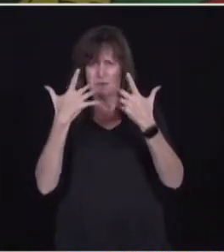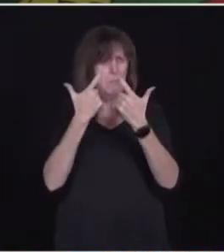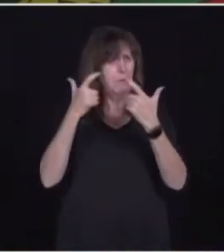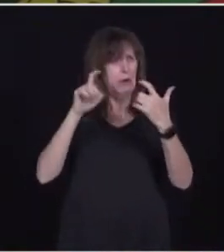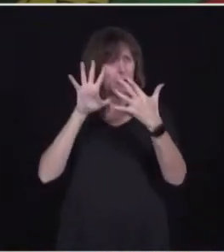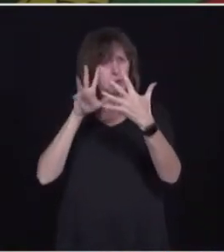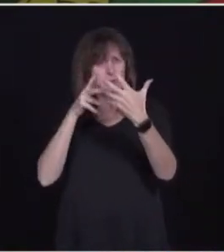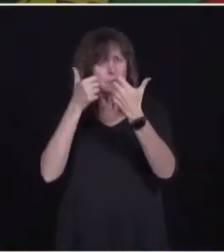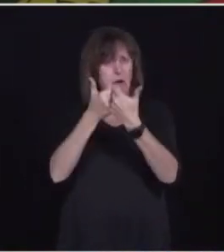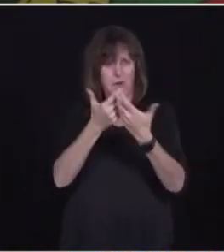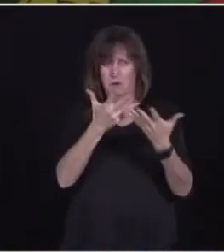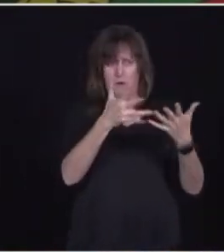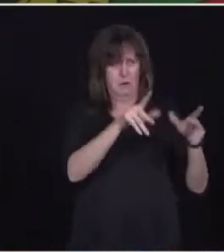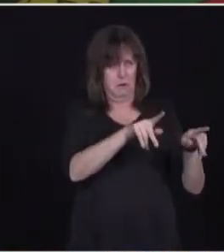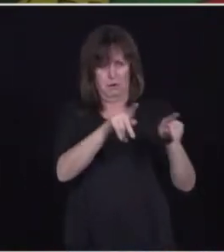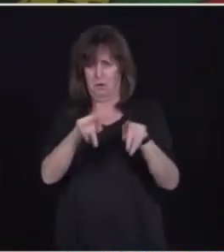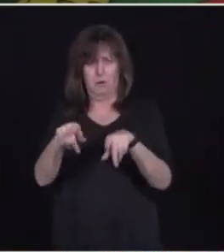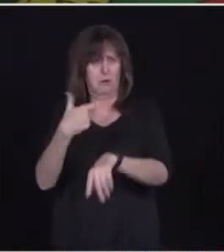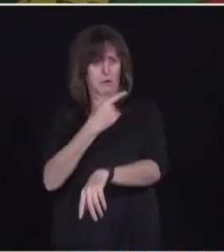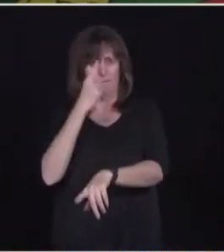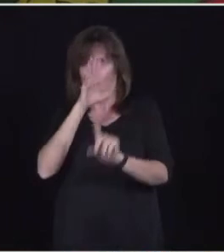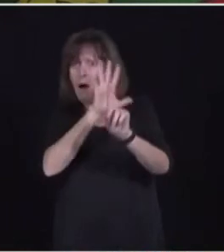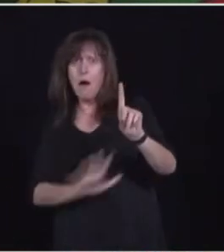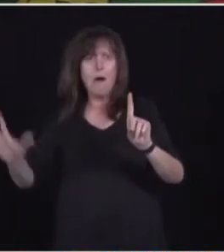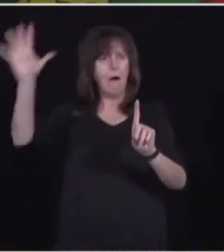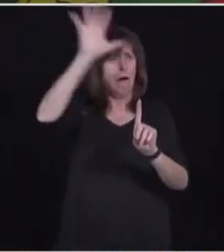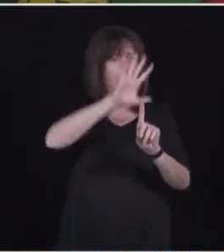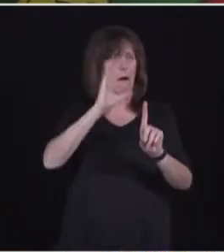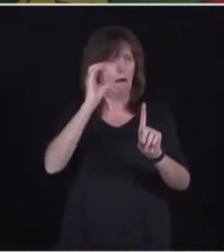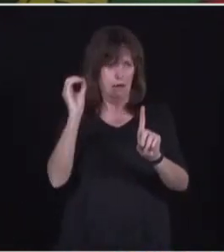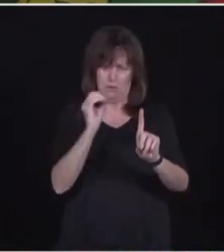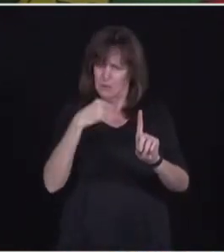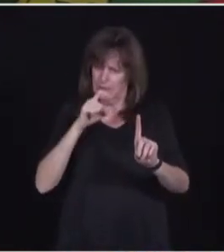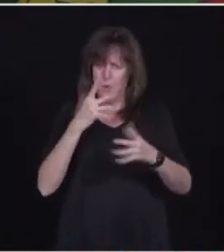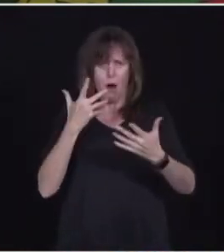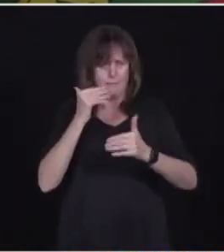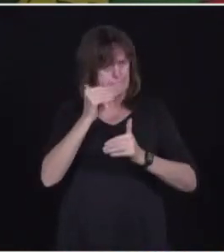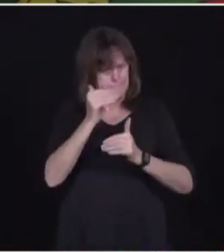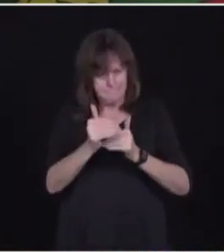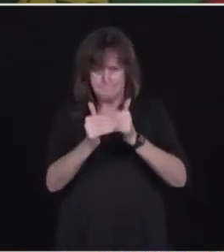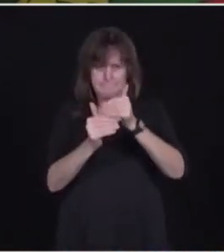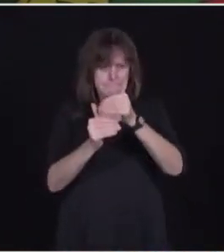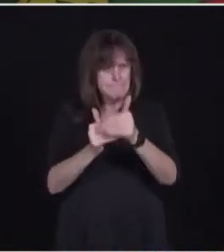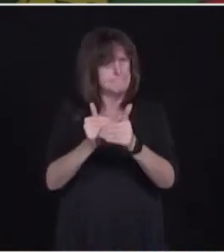of the past years in the Canadian Armed Forces is that when you have an immense mission like we